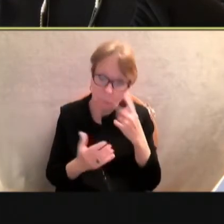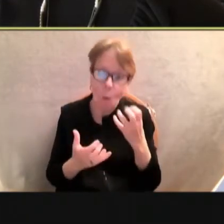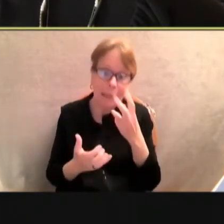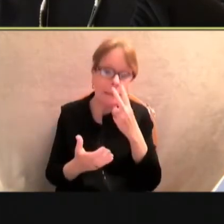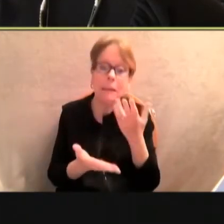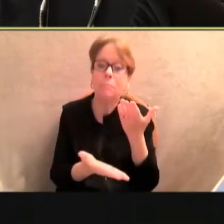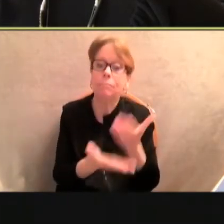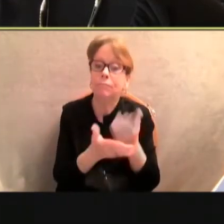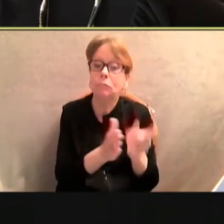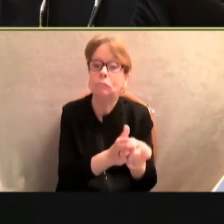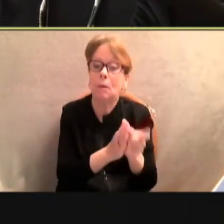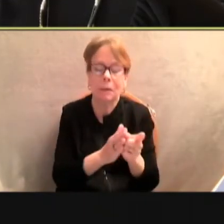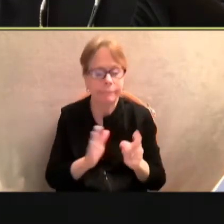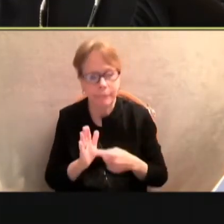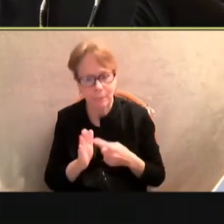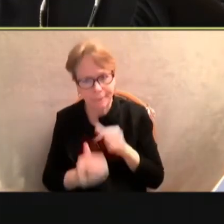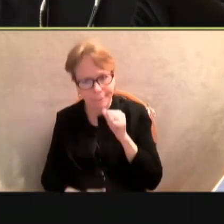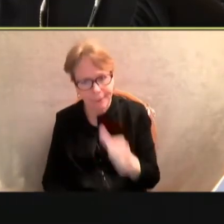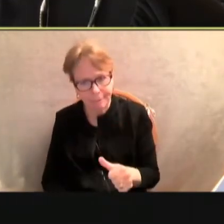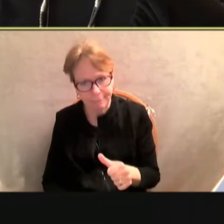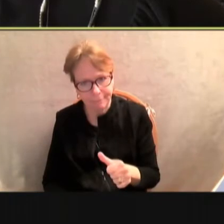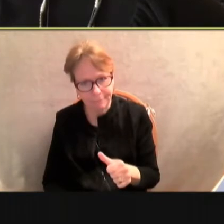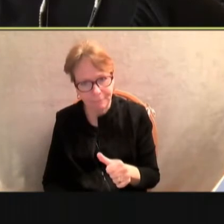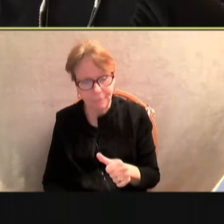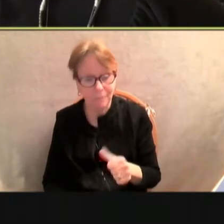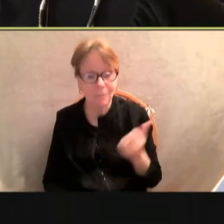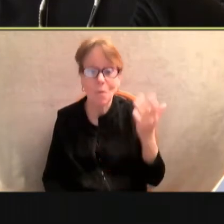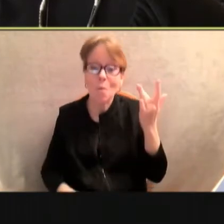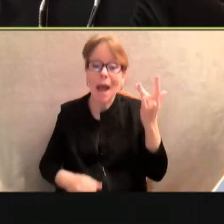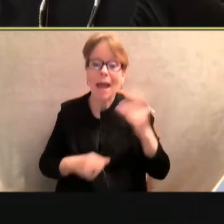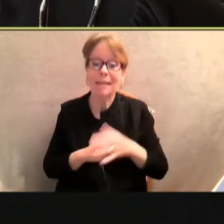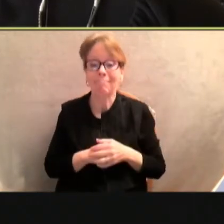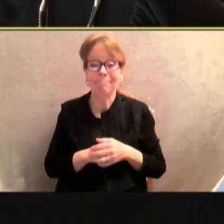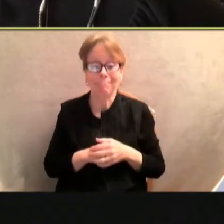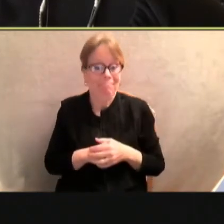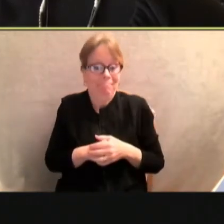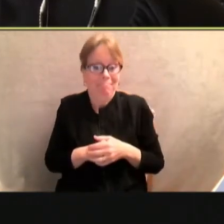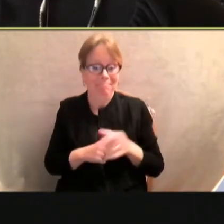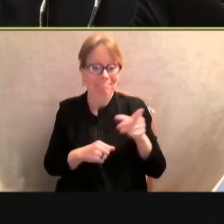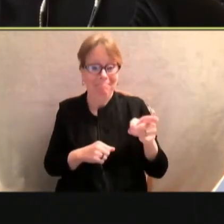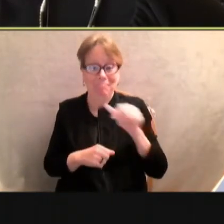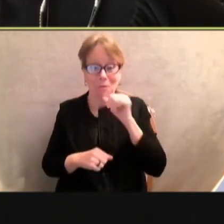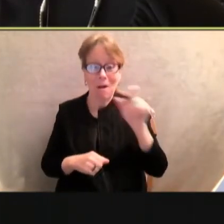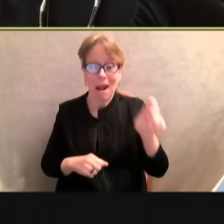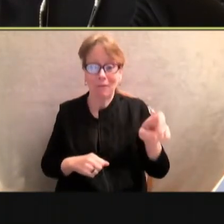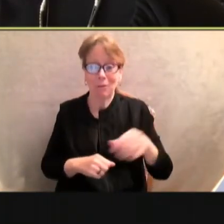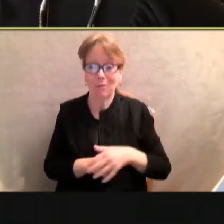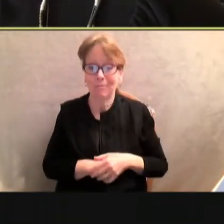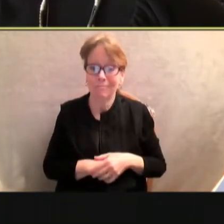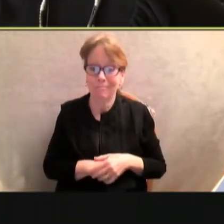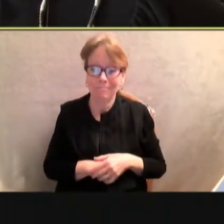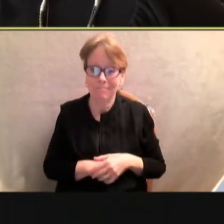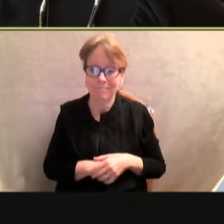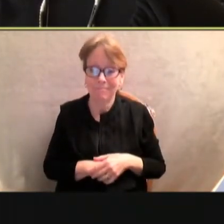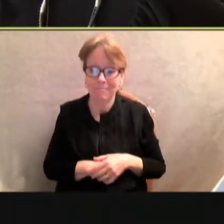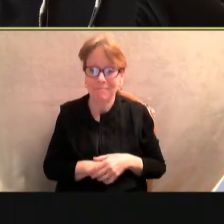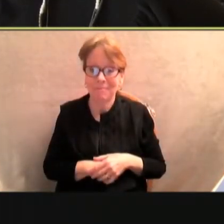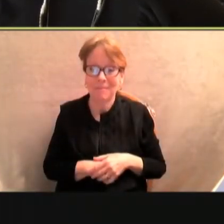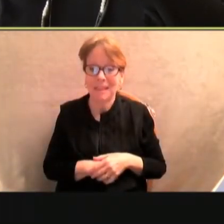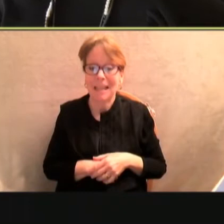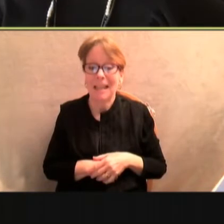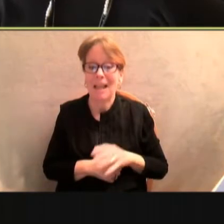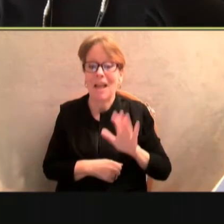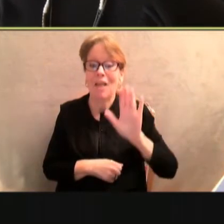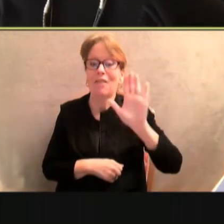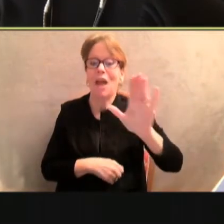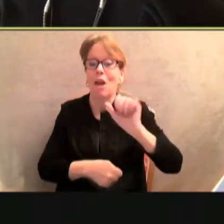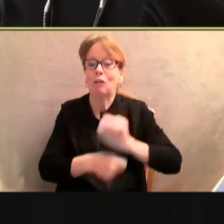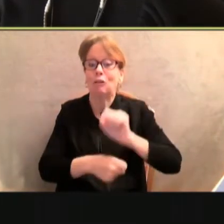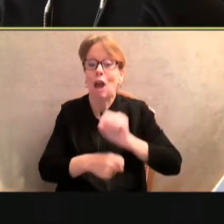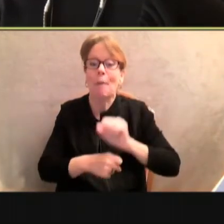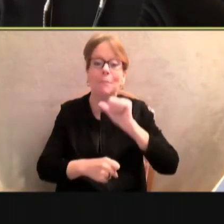No, that's because it's not their job necessarily to make it easy for you to get the accommodations.